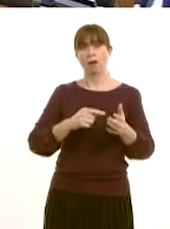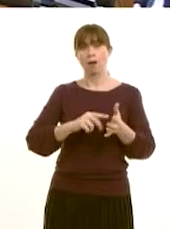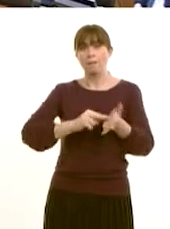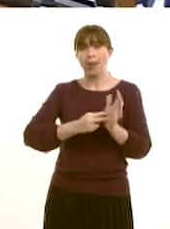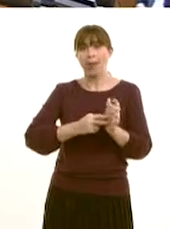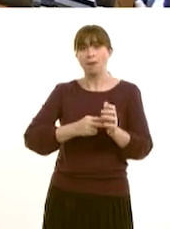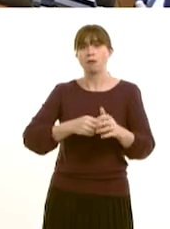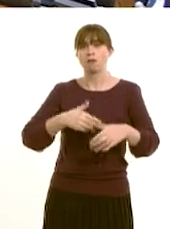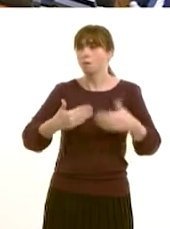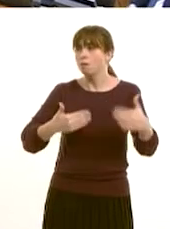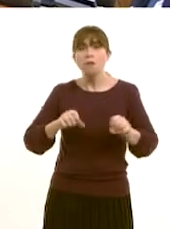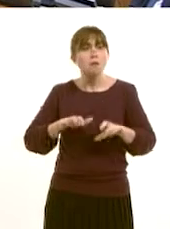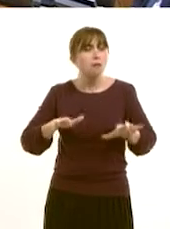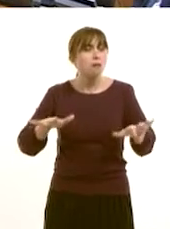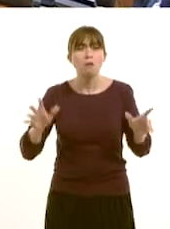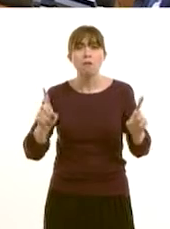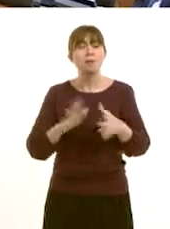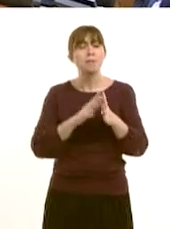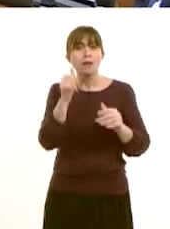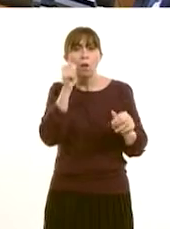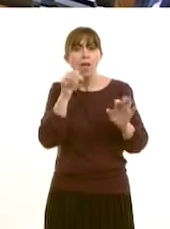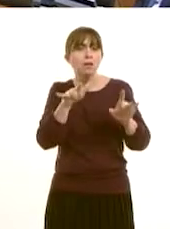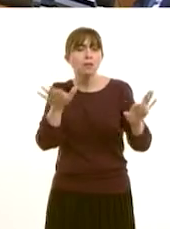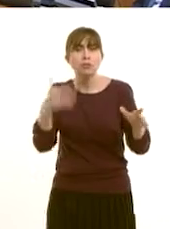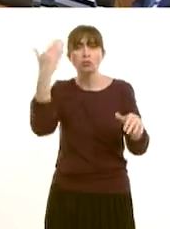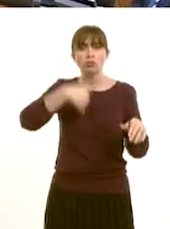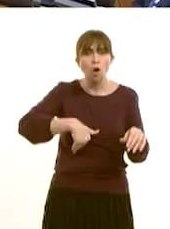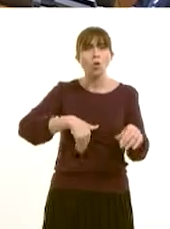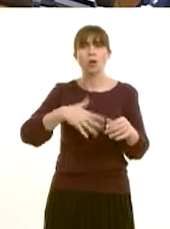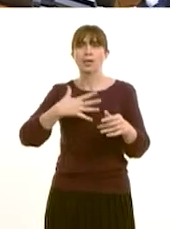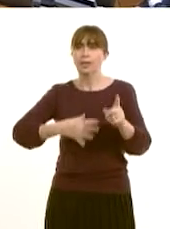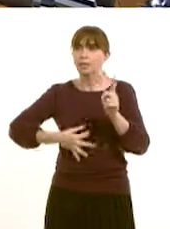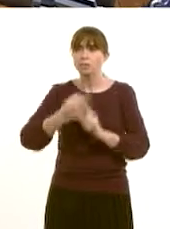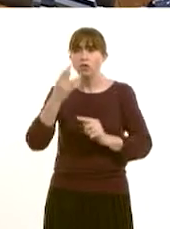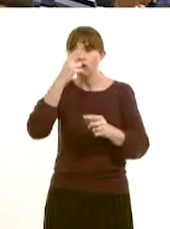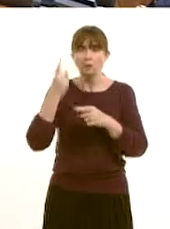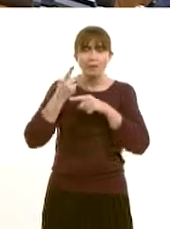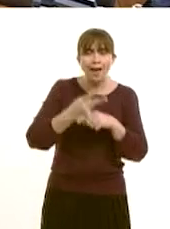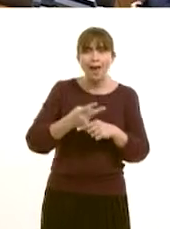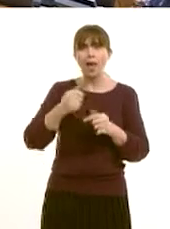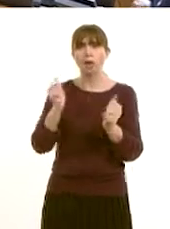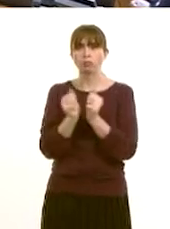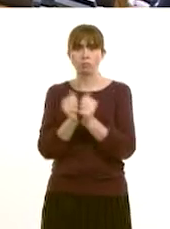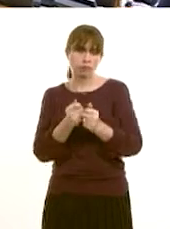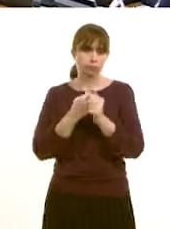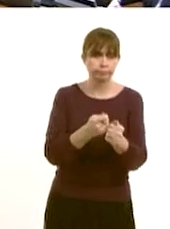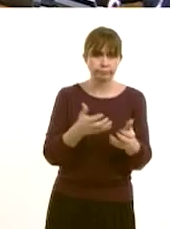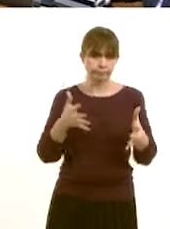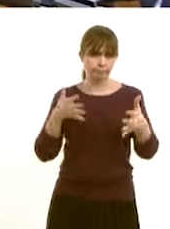That does includes increased awareness raising, appropriate interventions, improved hospital care and improved discharge and rehabilitation services.